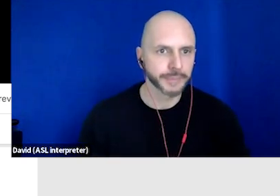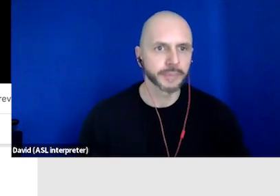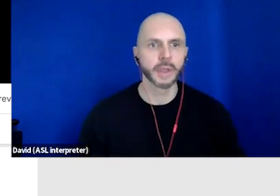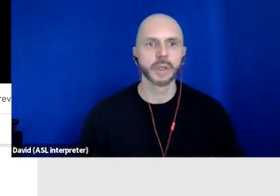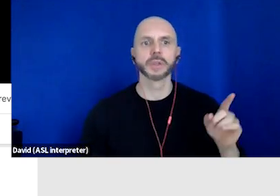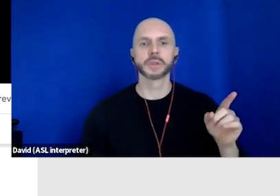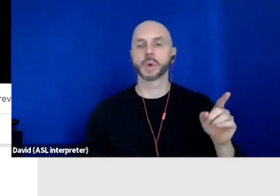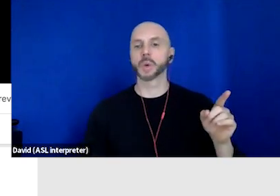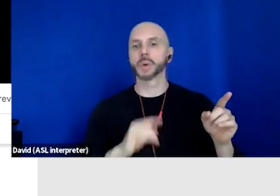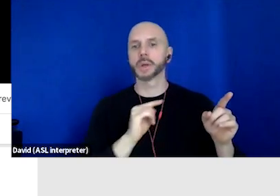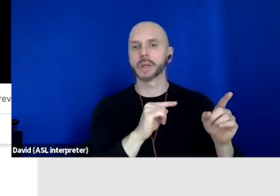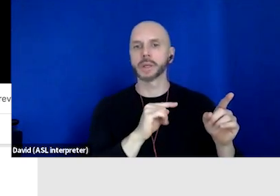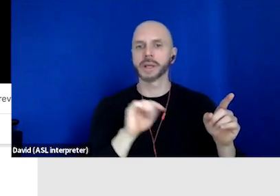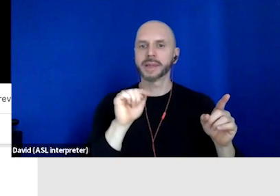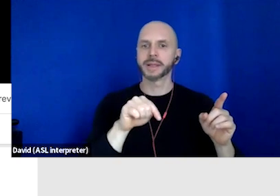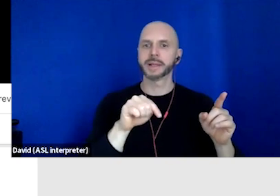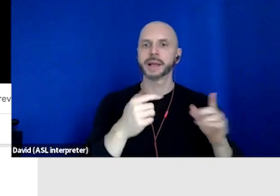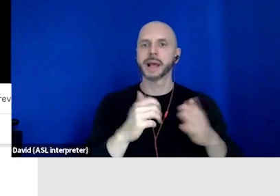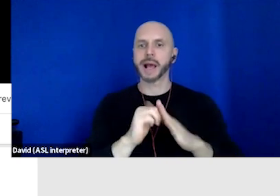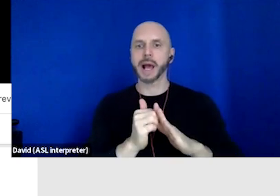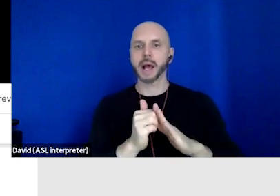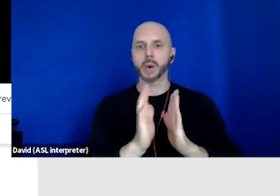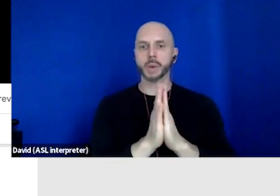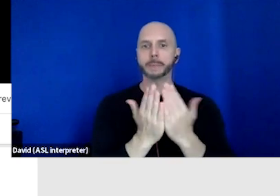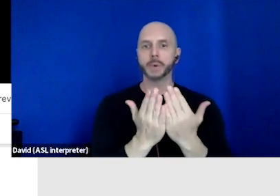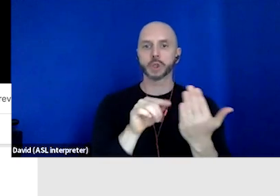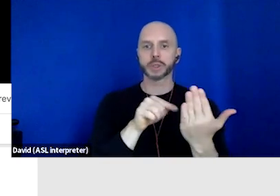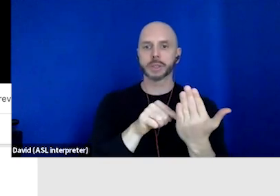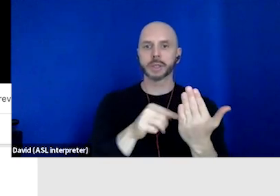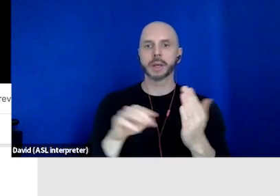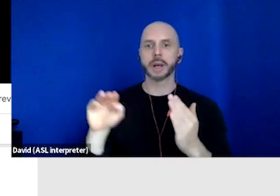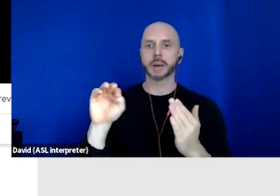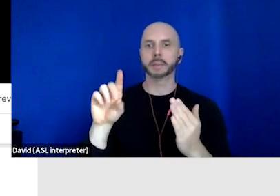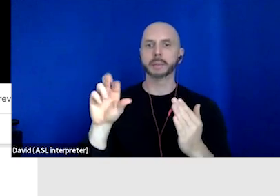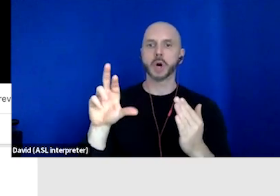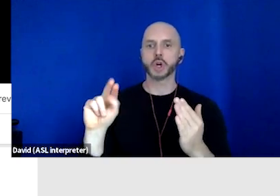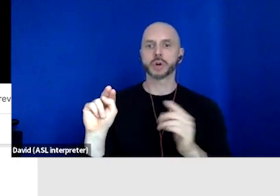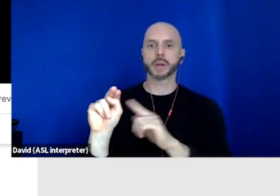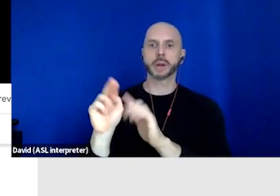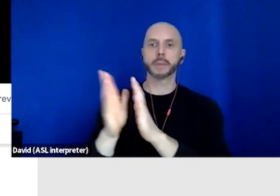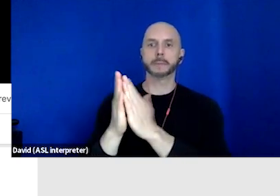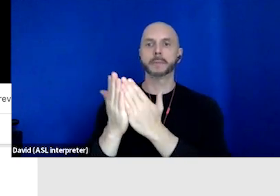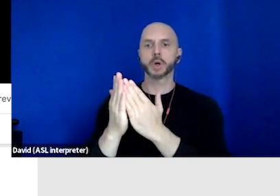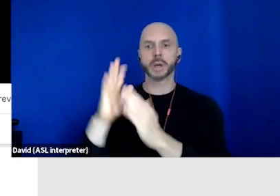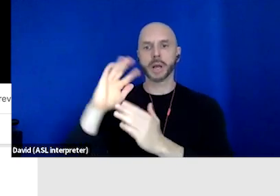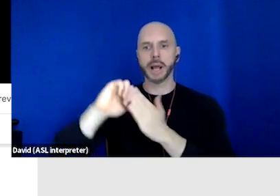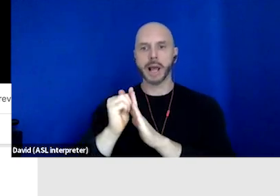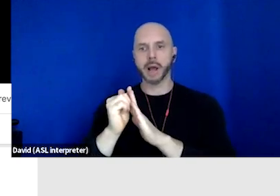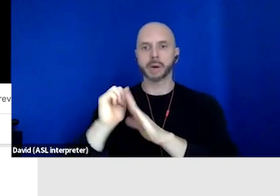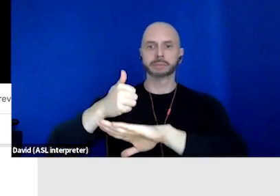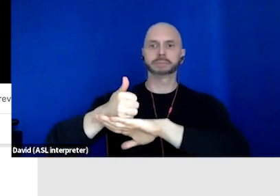modern book production. I've gone ahead and created some chapters for this demonstration